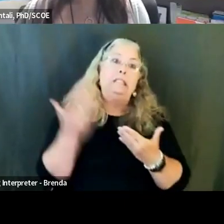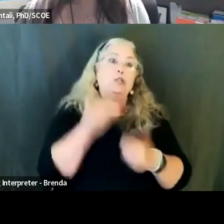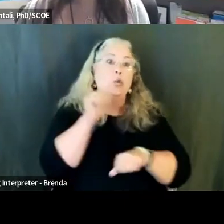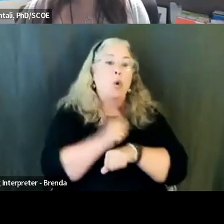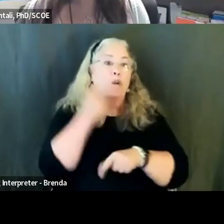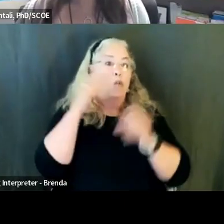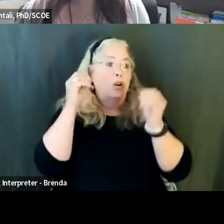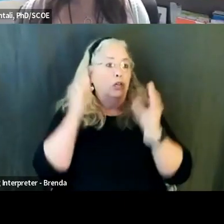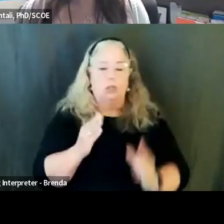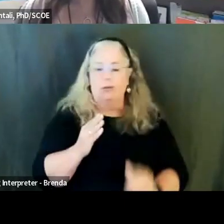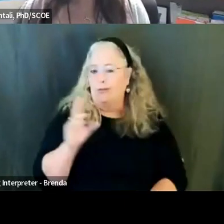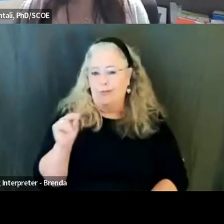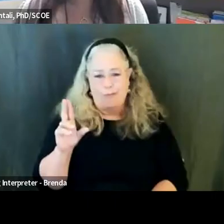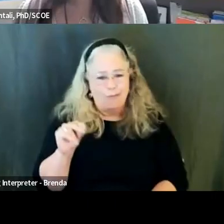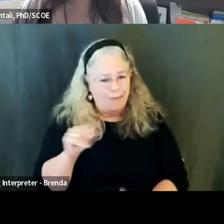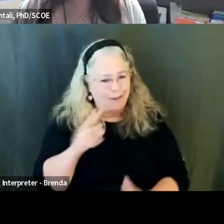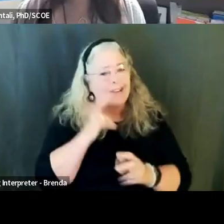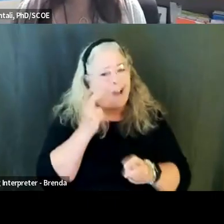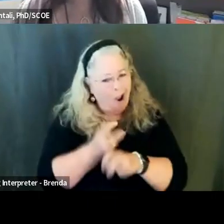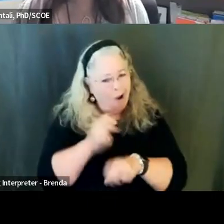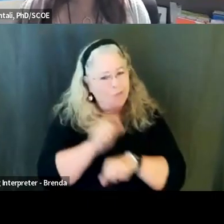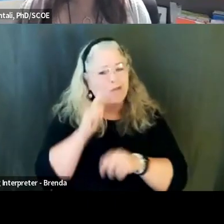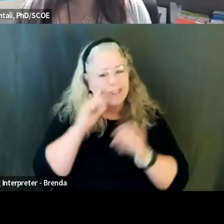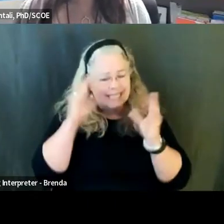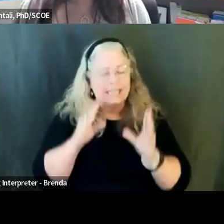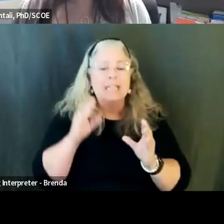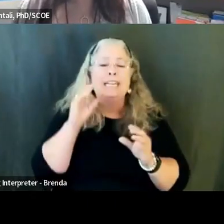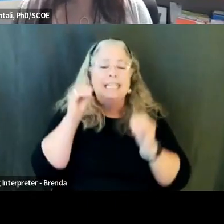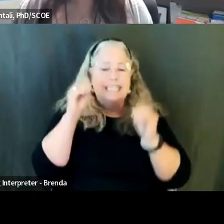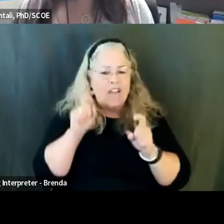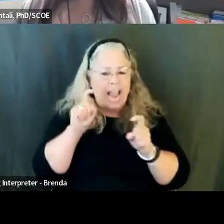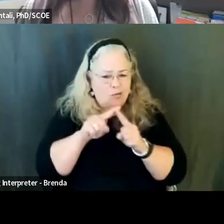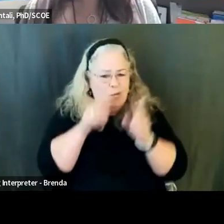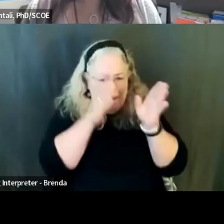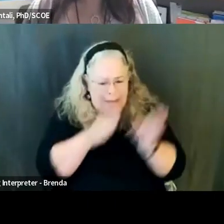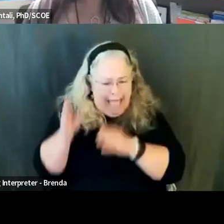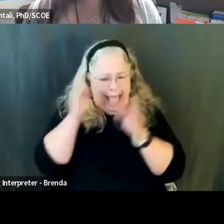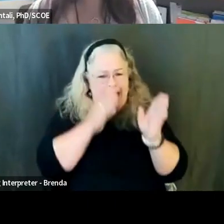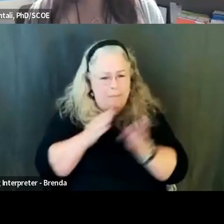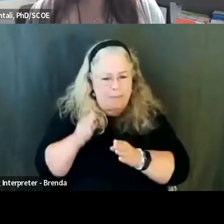whatever they want. It takes a lot of you know plan still kind of planning and having to prepare